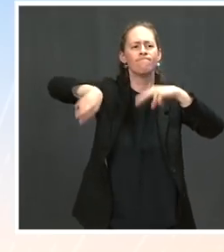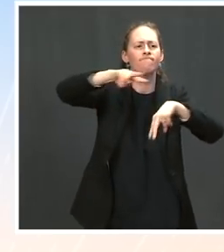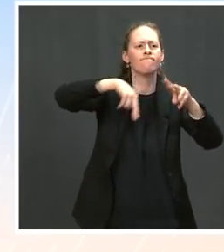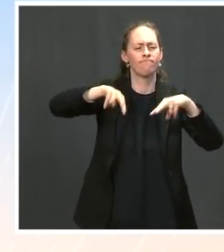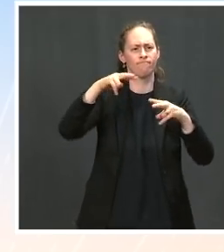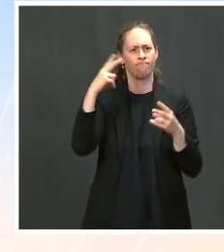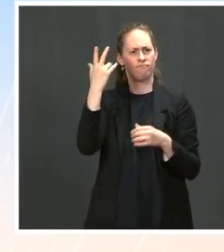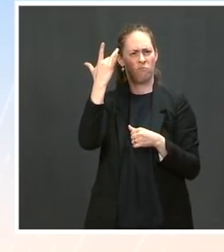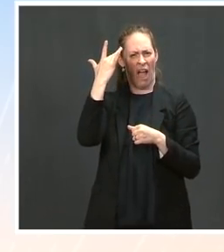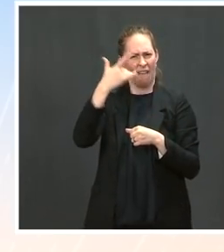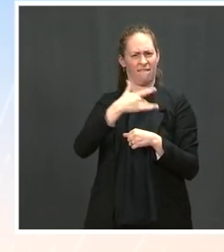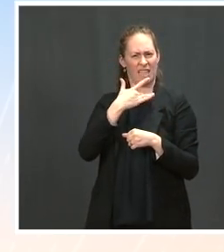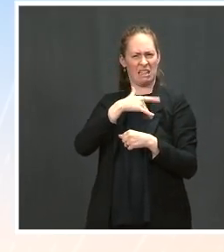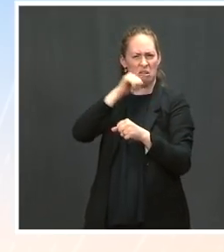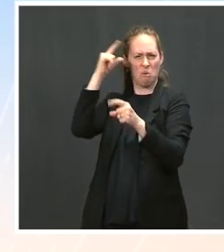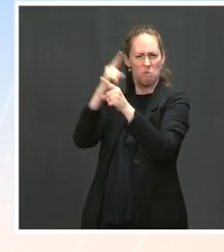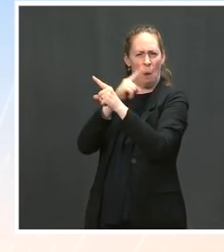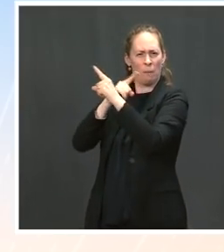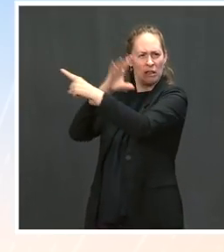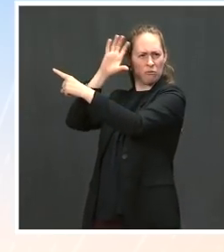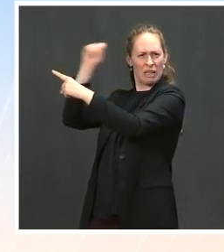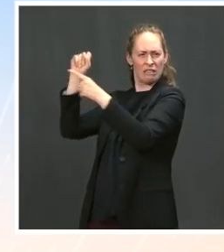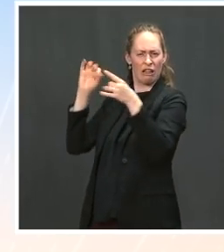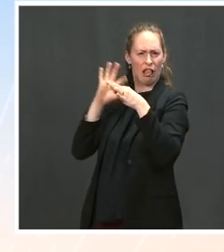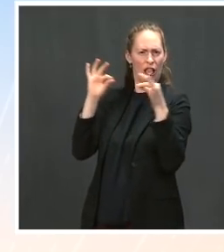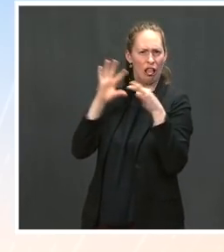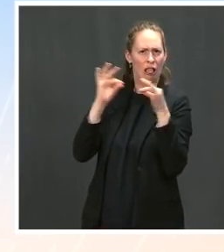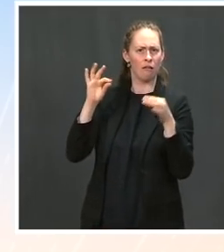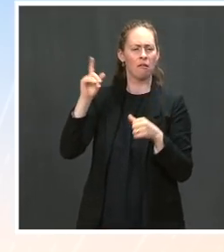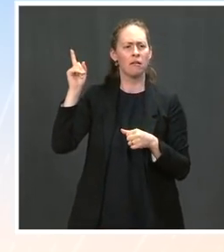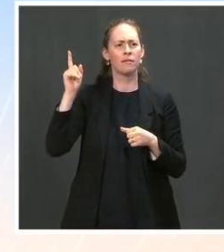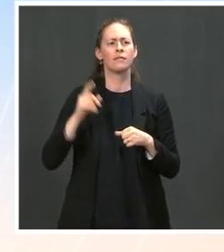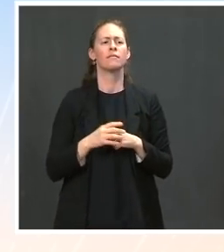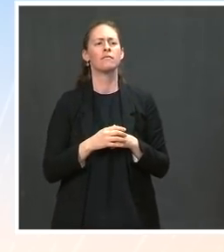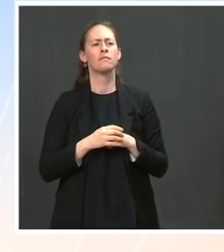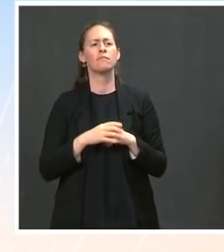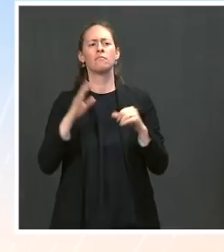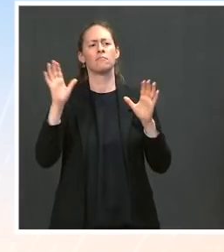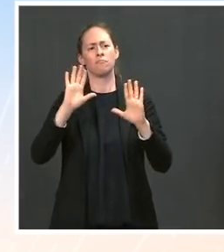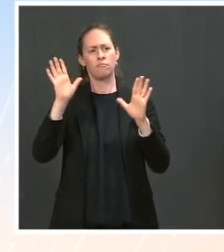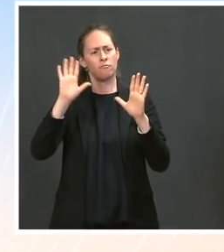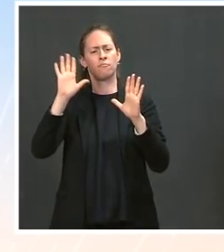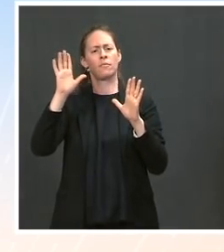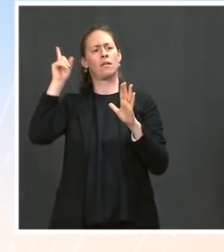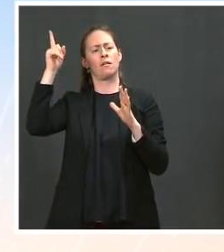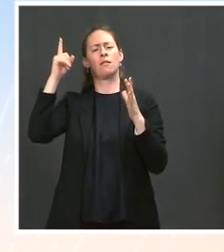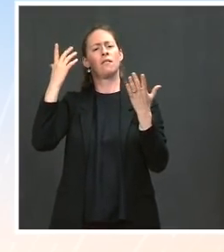I don't think he would see it as weighing in on the verdict. He was conveying what many people are feeling across the country,